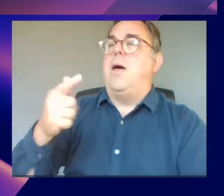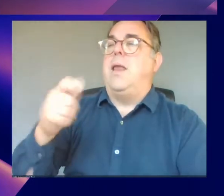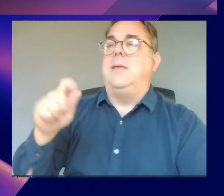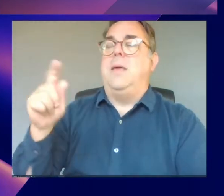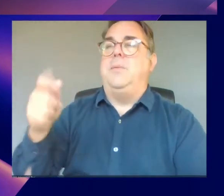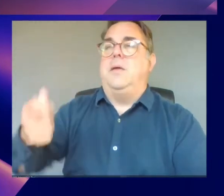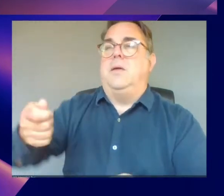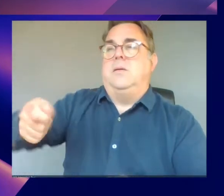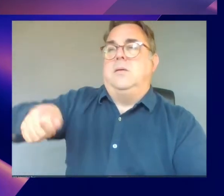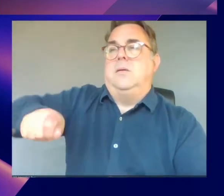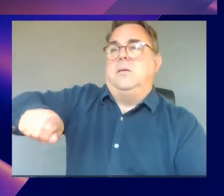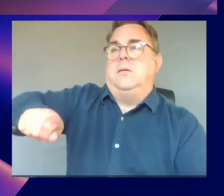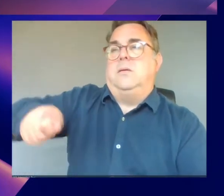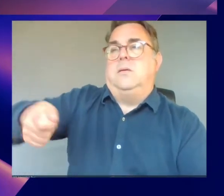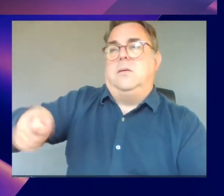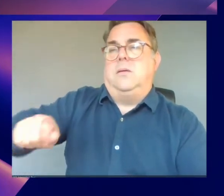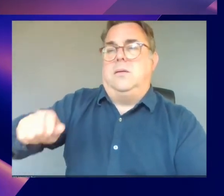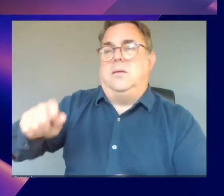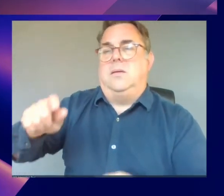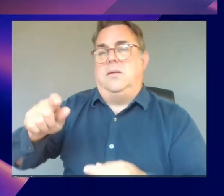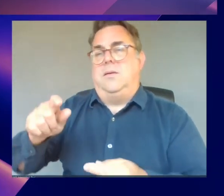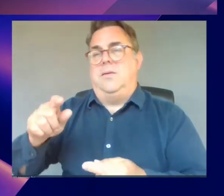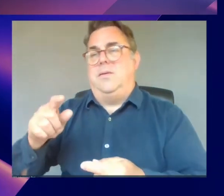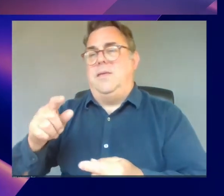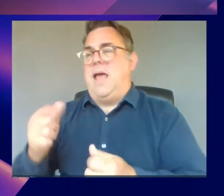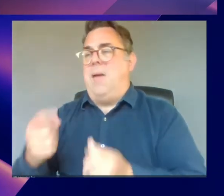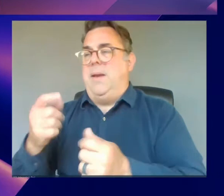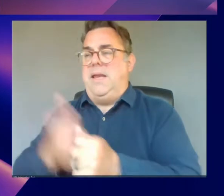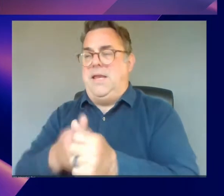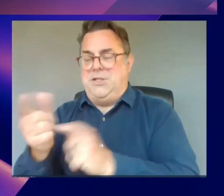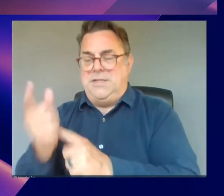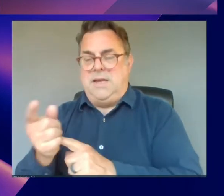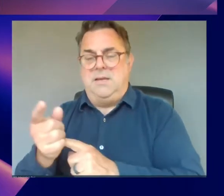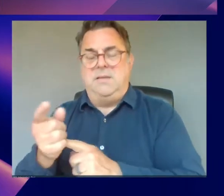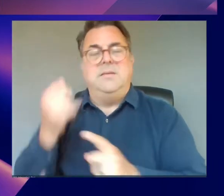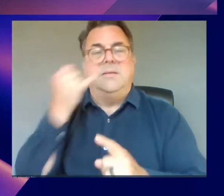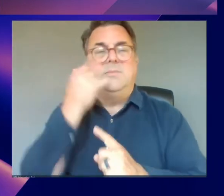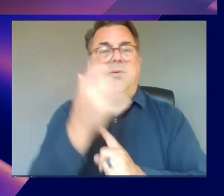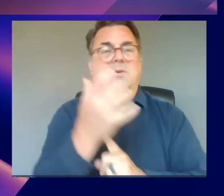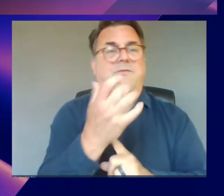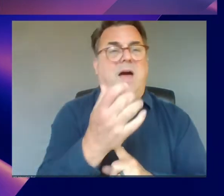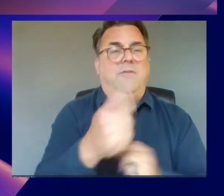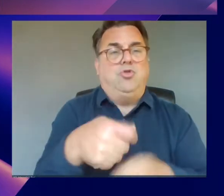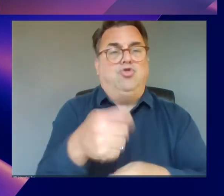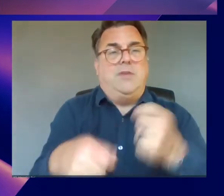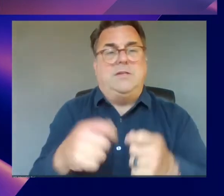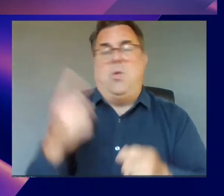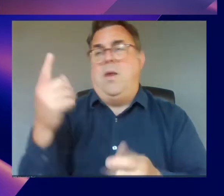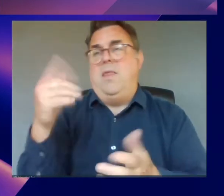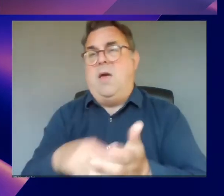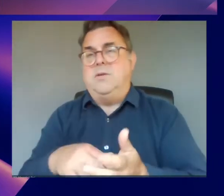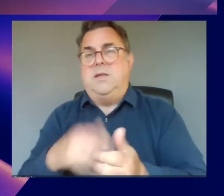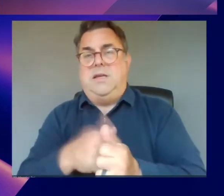and they wanna be able to set that at between 500 transactions per second or 1000, and they set that with a value that goes up and down